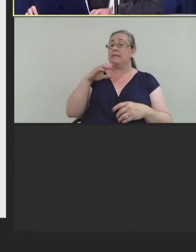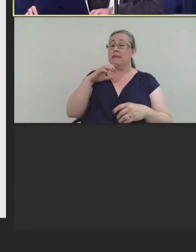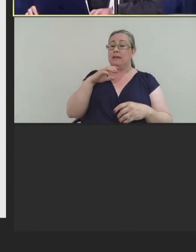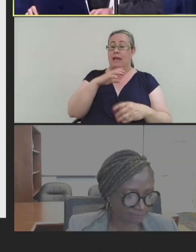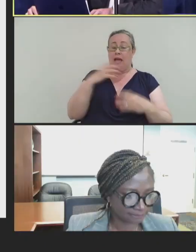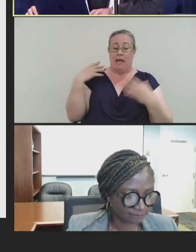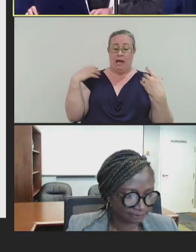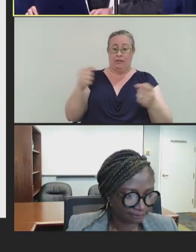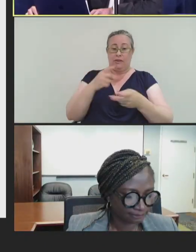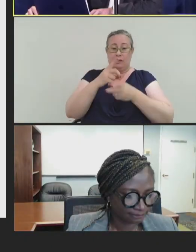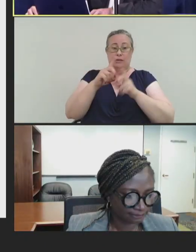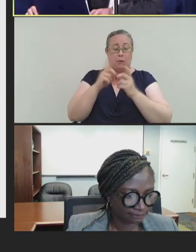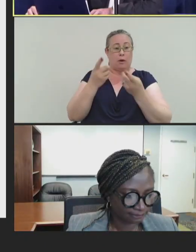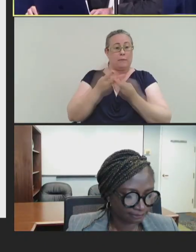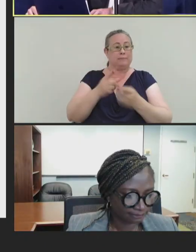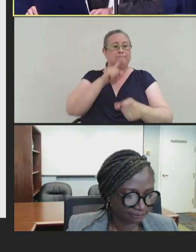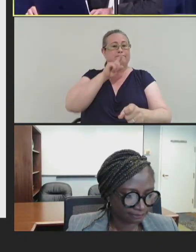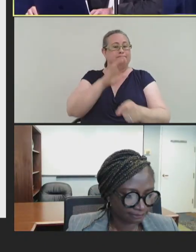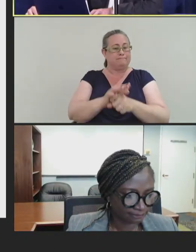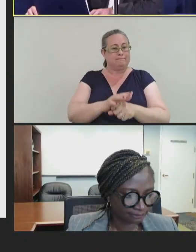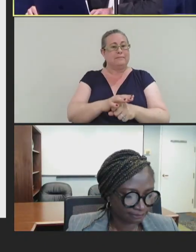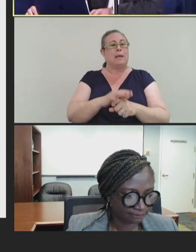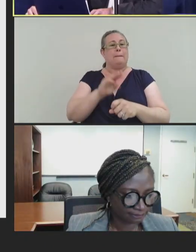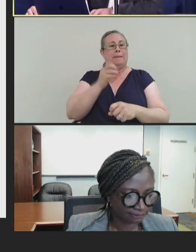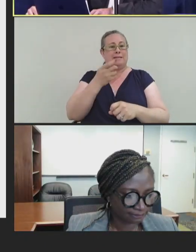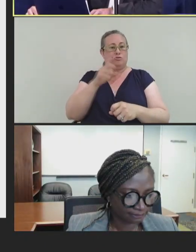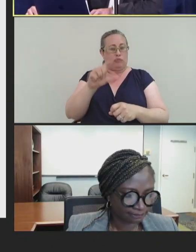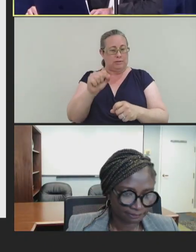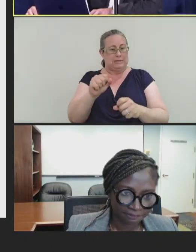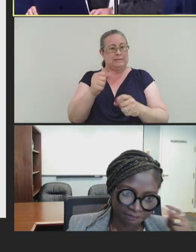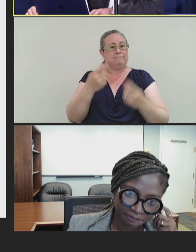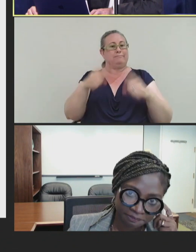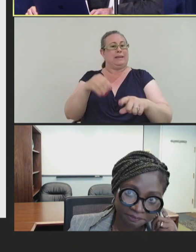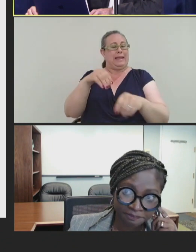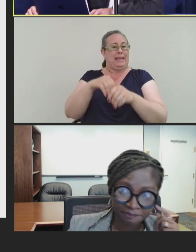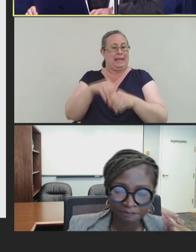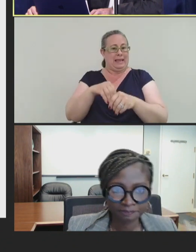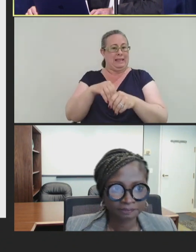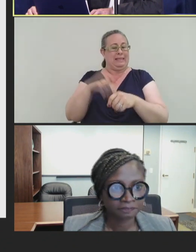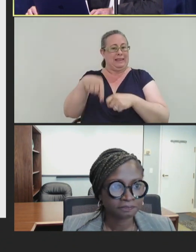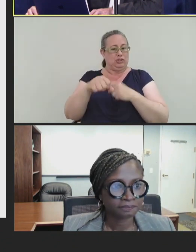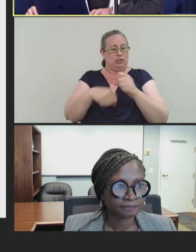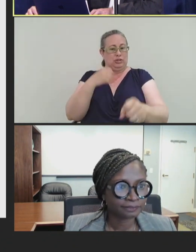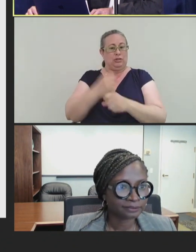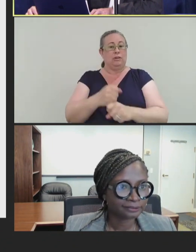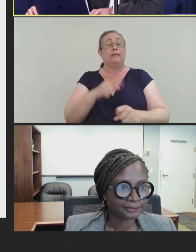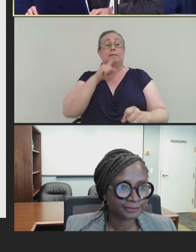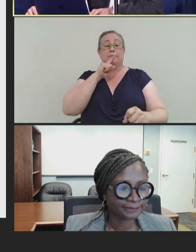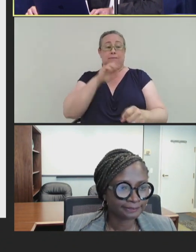Chicago in five years. On May 30th of this year, the office declared the outbreak over with two